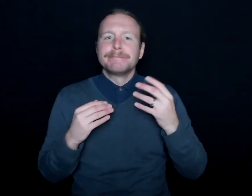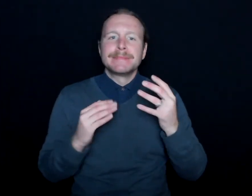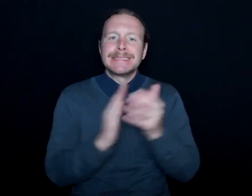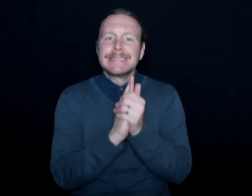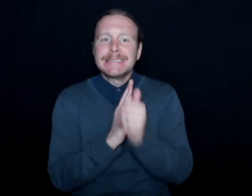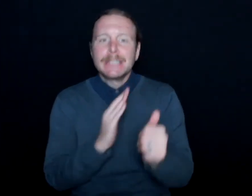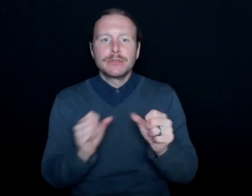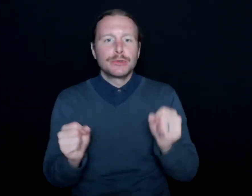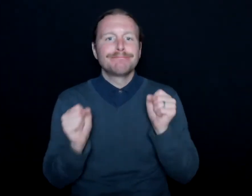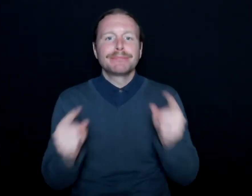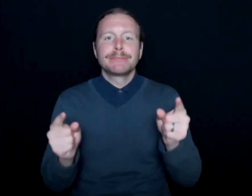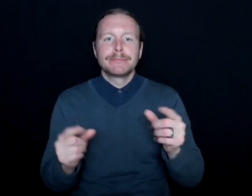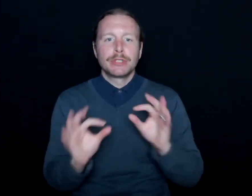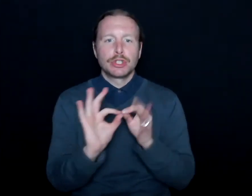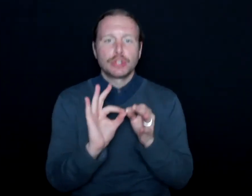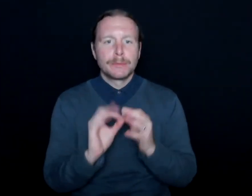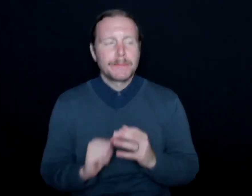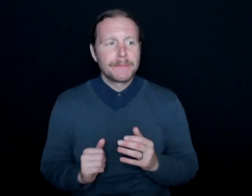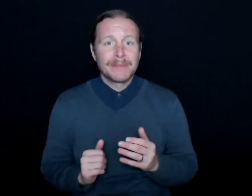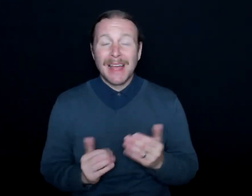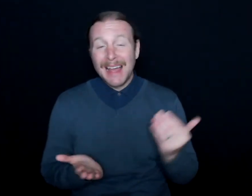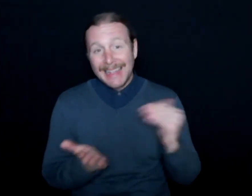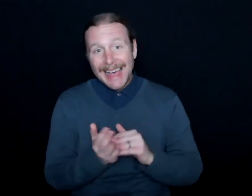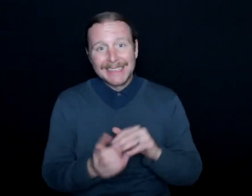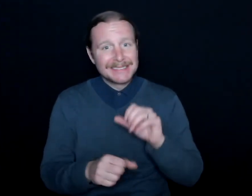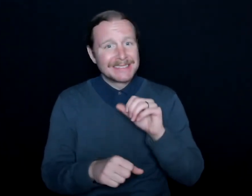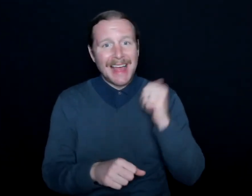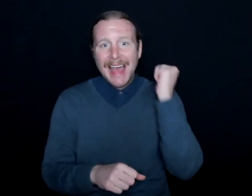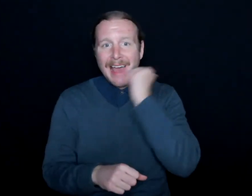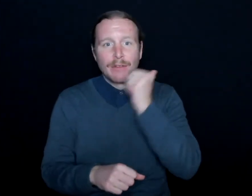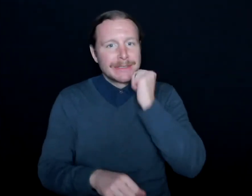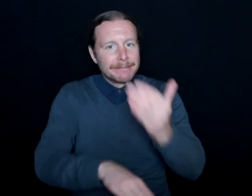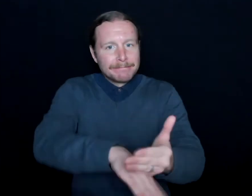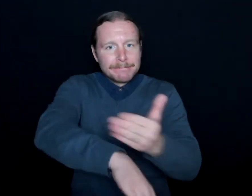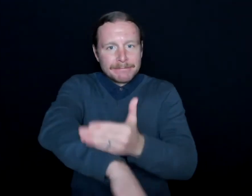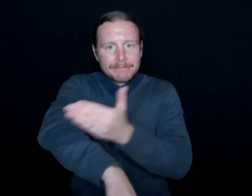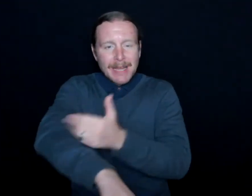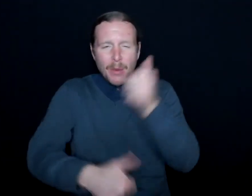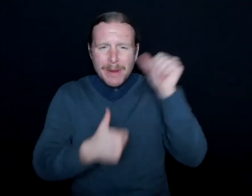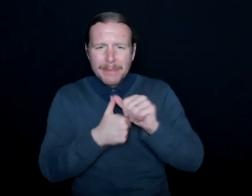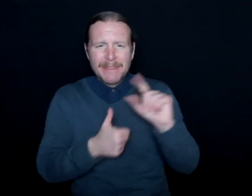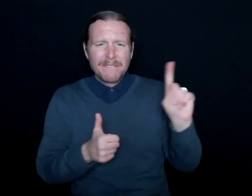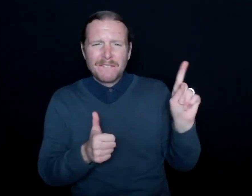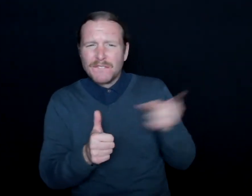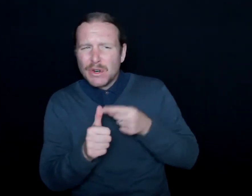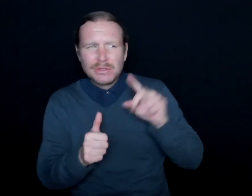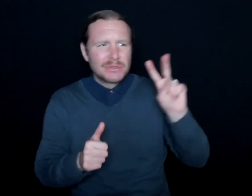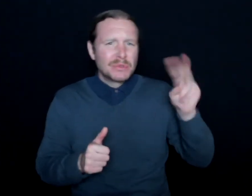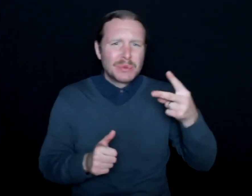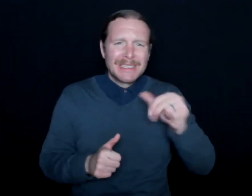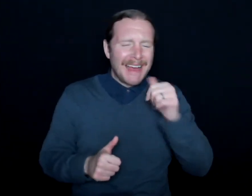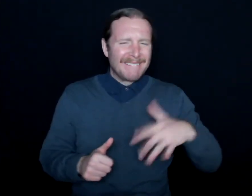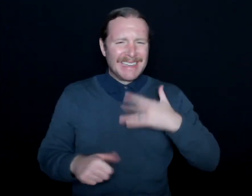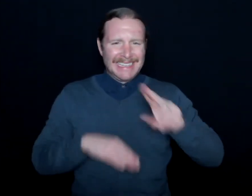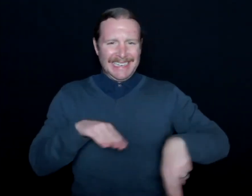But it was a work in progress. I remember, the first couple of times, it didn't feel natural. It felt forced.